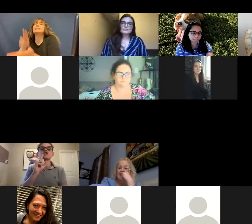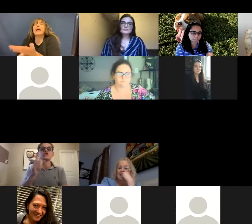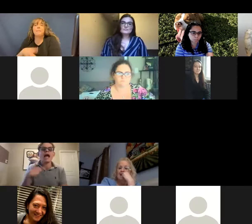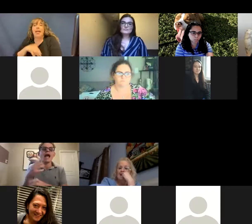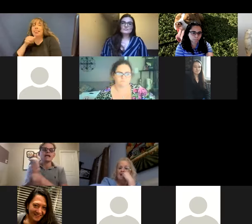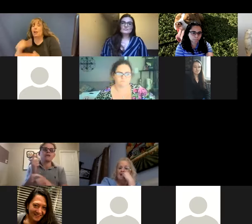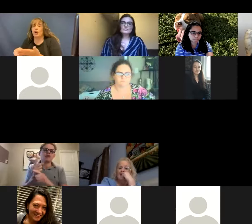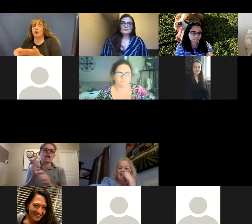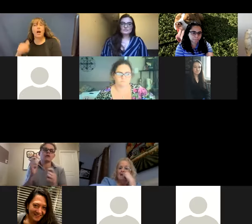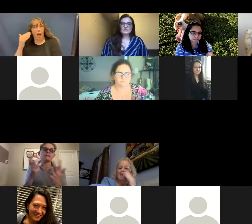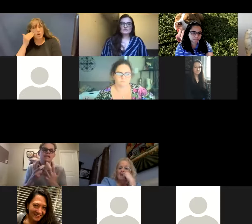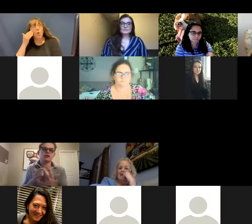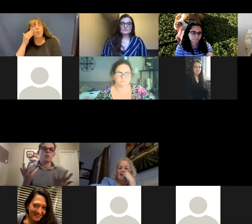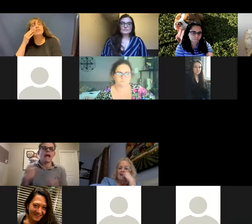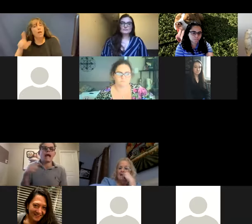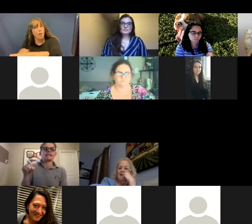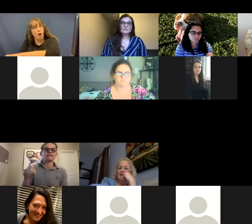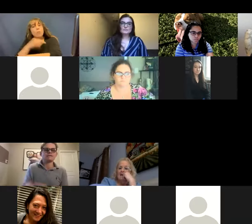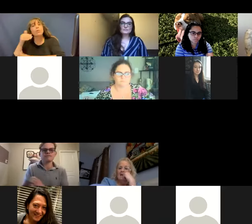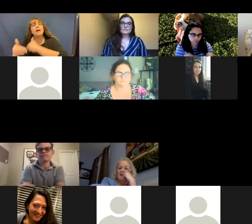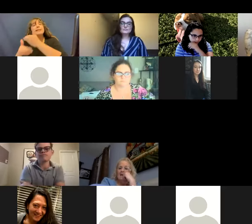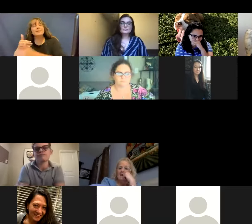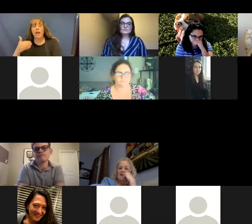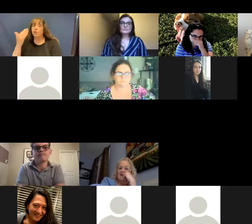knew this was going to be a long process. I knew that I wanted to get the right accommodations.